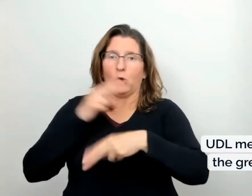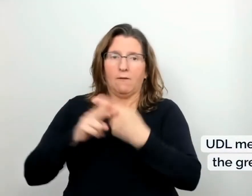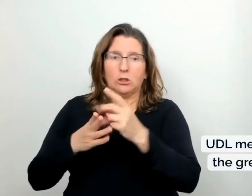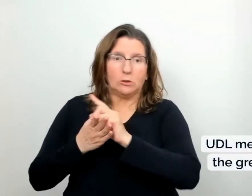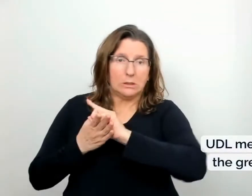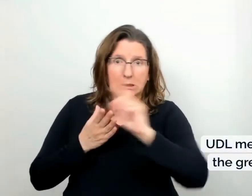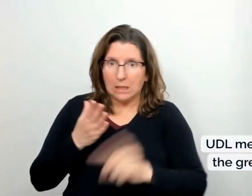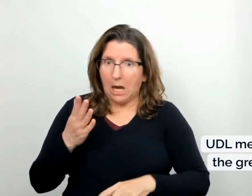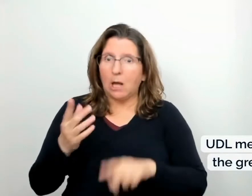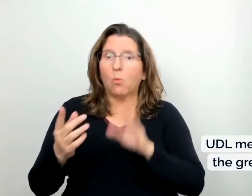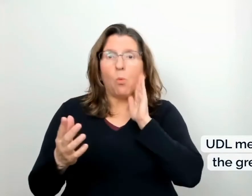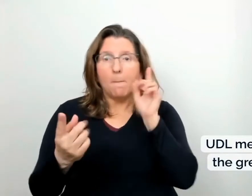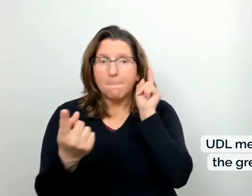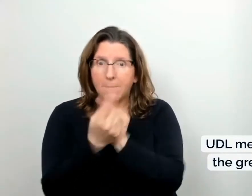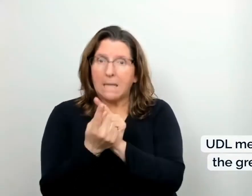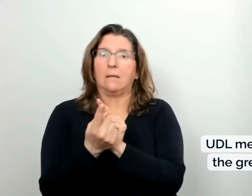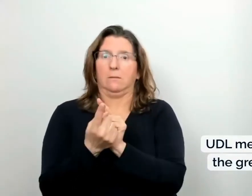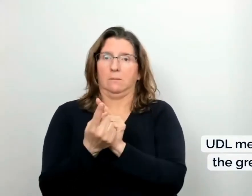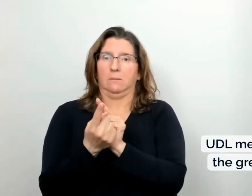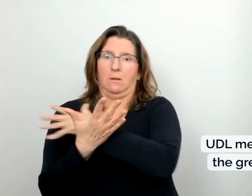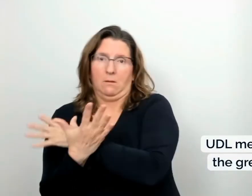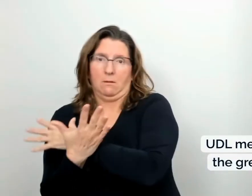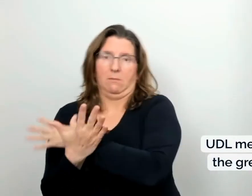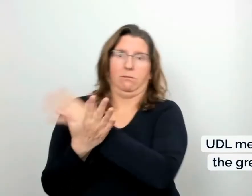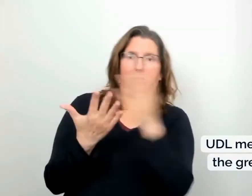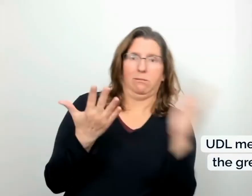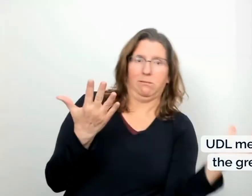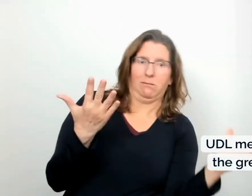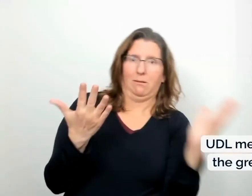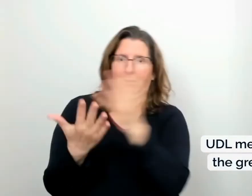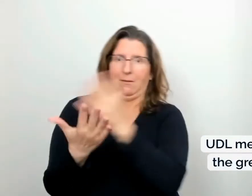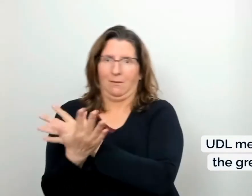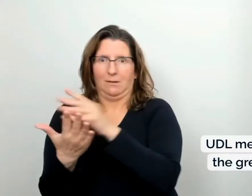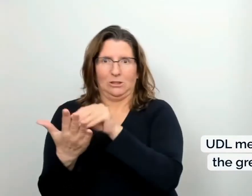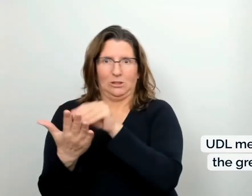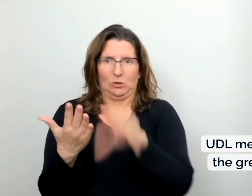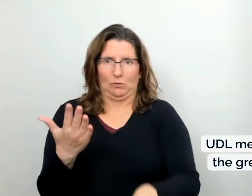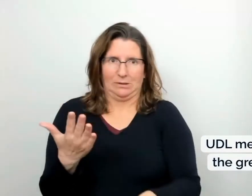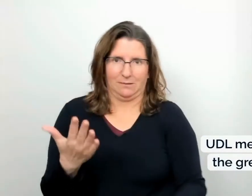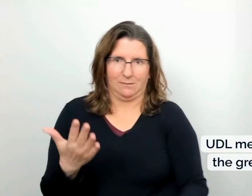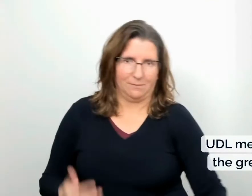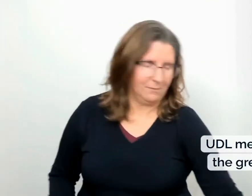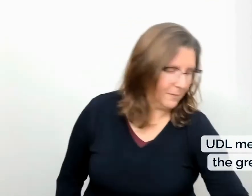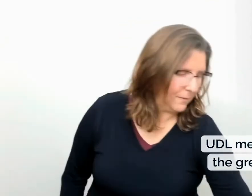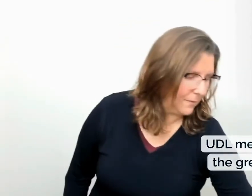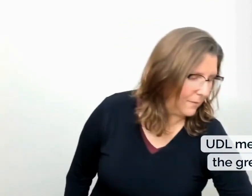UDL does meet the needs of the greatest number of students.